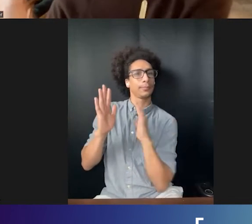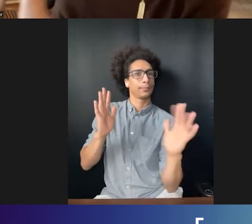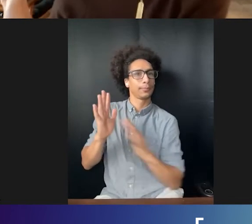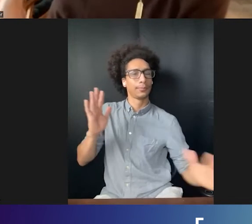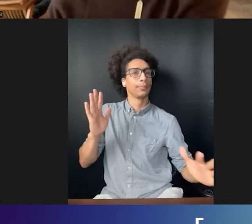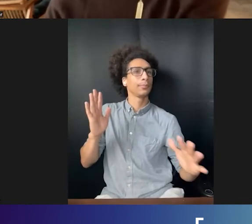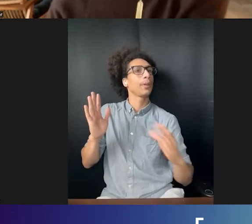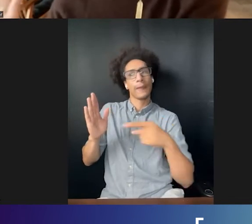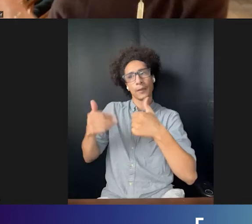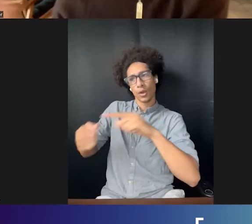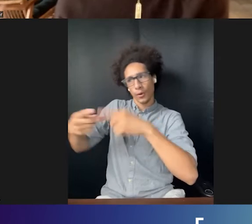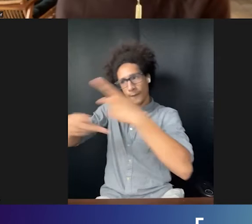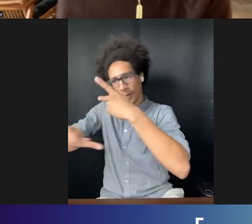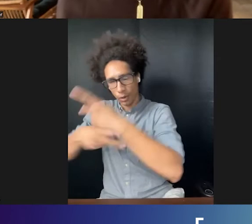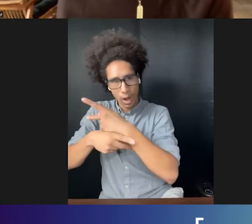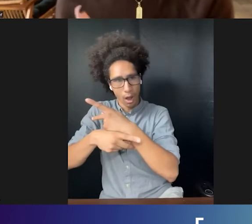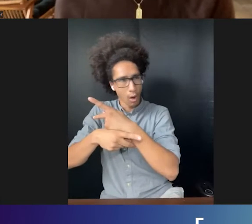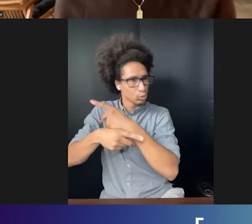and most push and other projects don't.